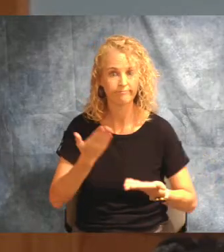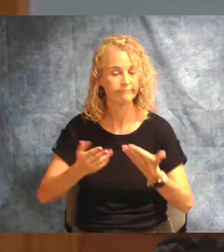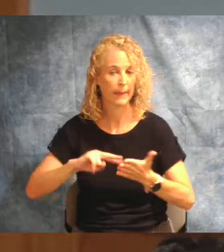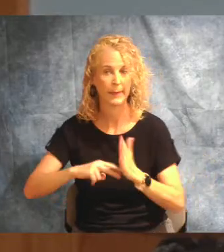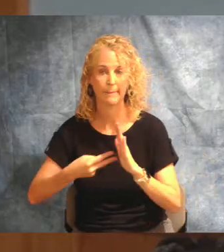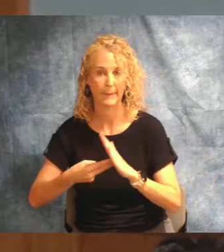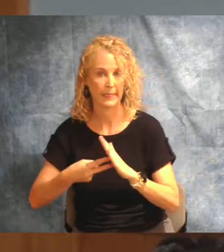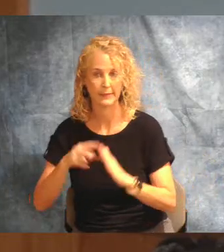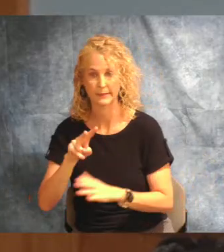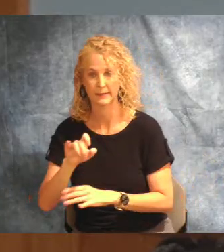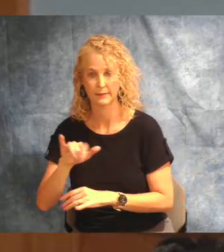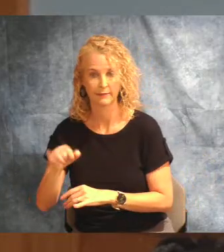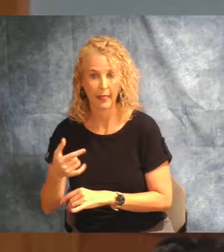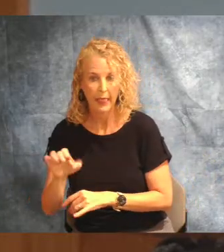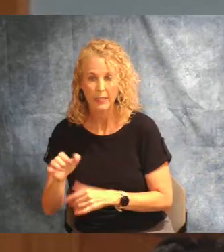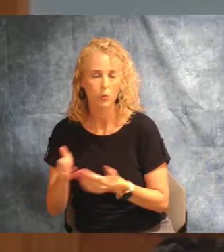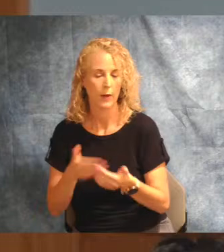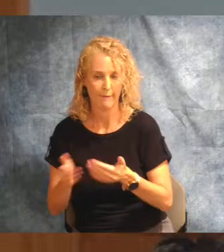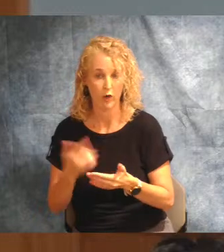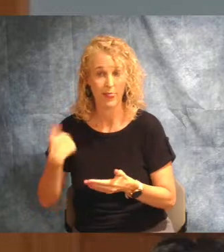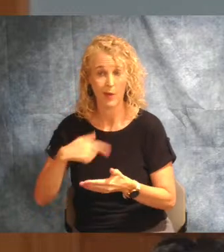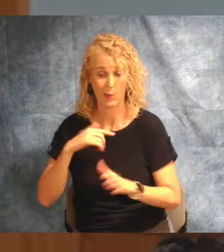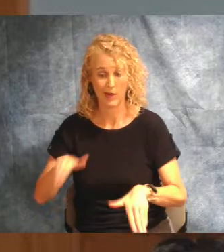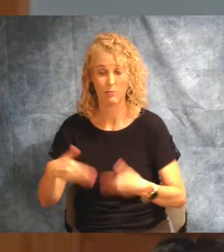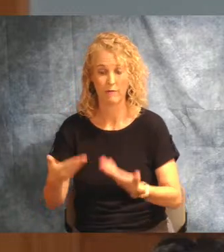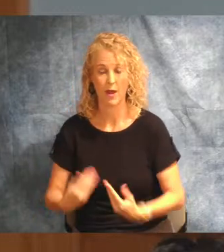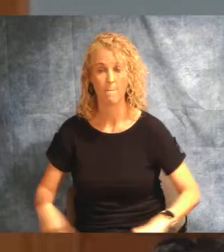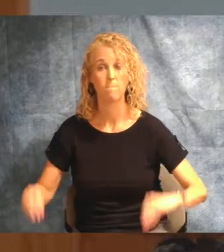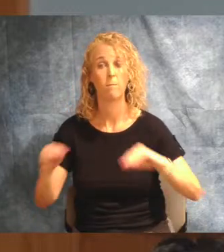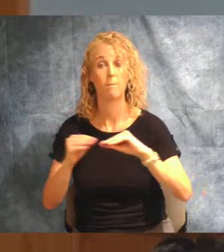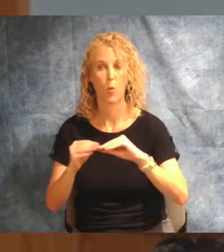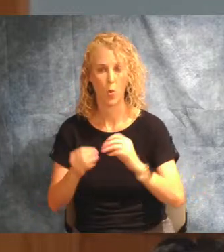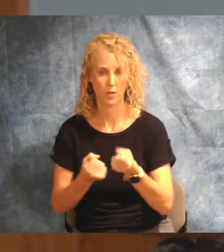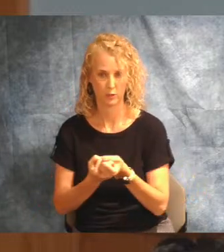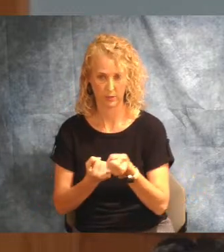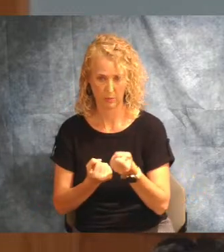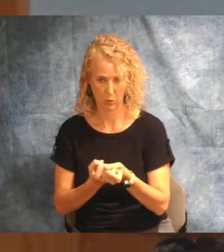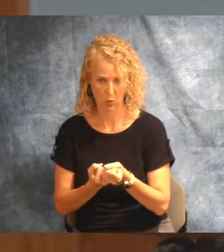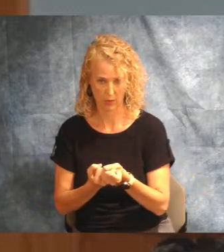get assistance through the this consulting effort as well and they kind of extend the effort that I